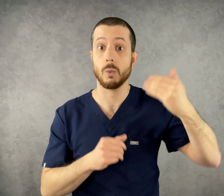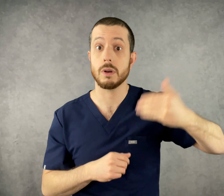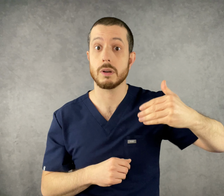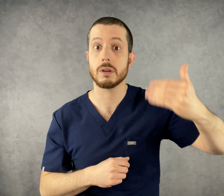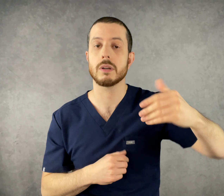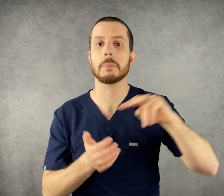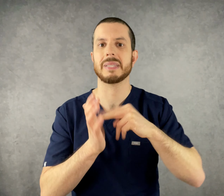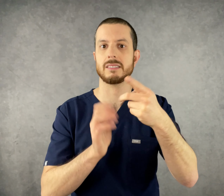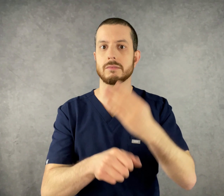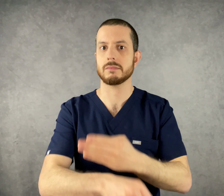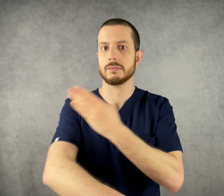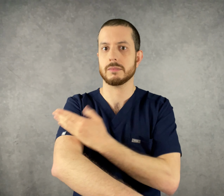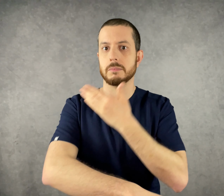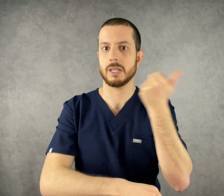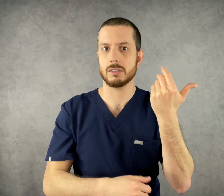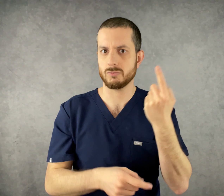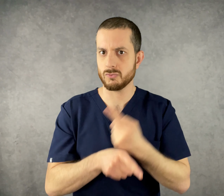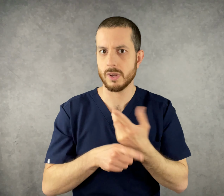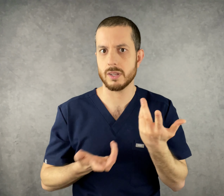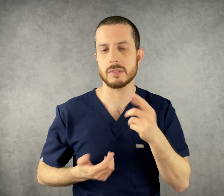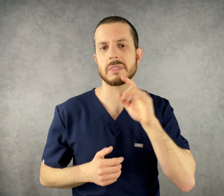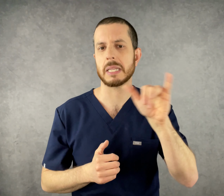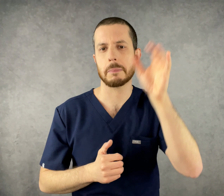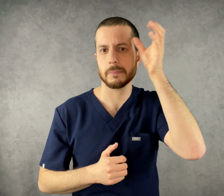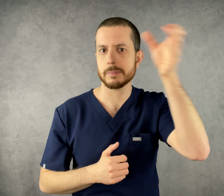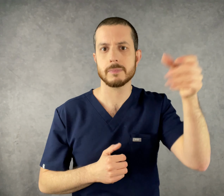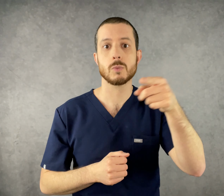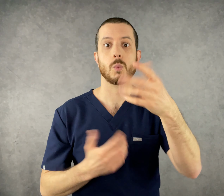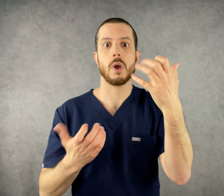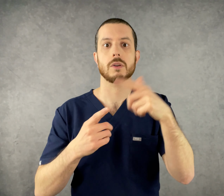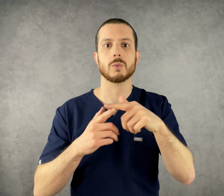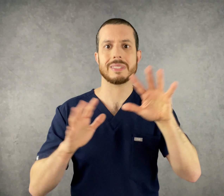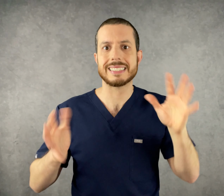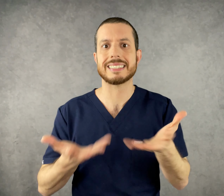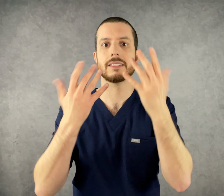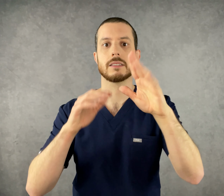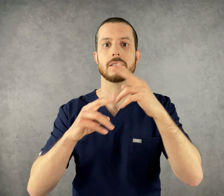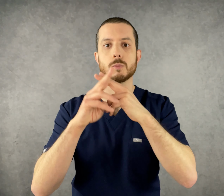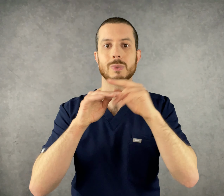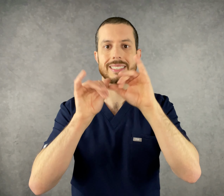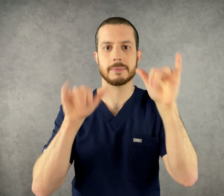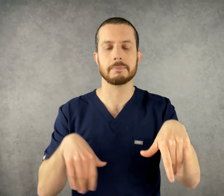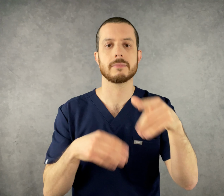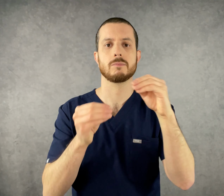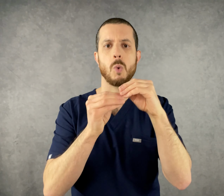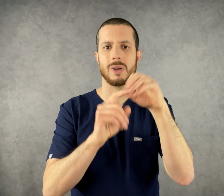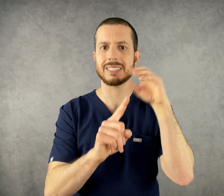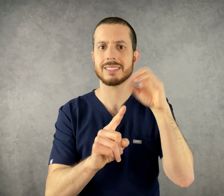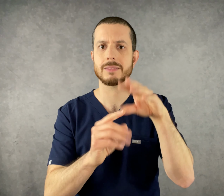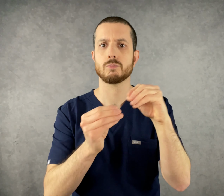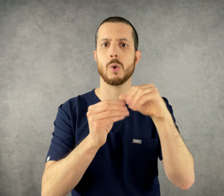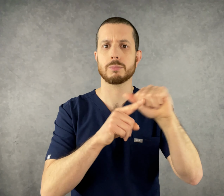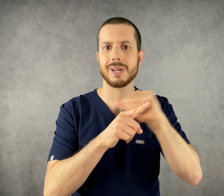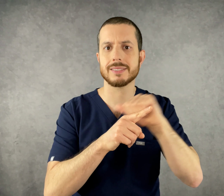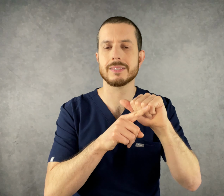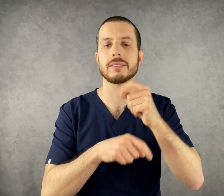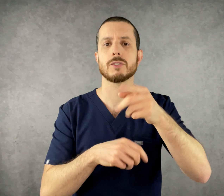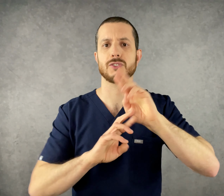you get better at it, right? It's the same principle here. You want to enhance your immune system by exposing it more often and allowing it to practice more.